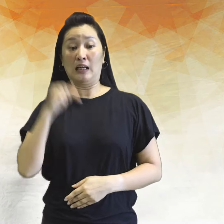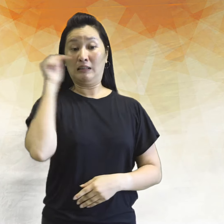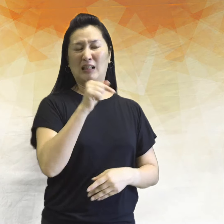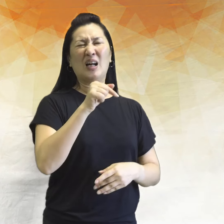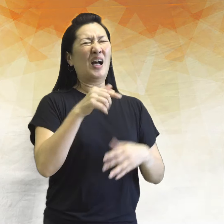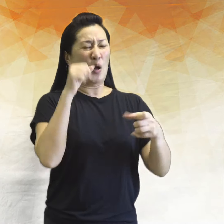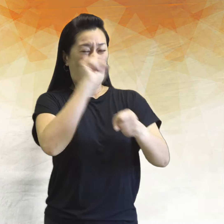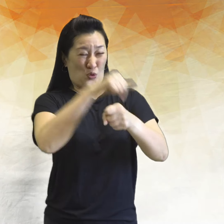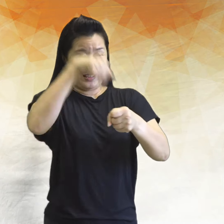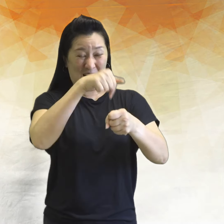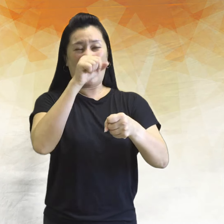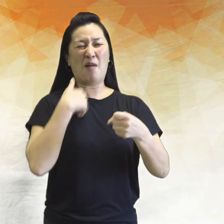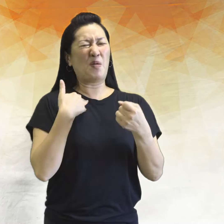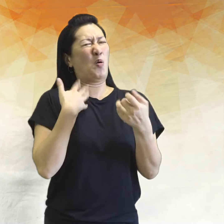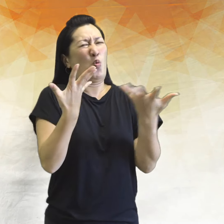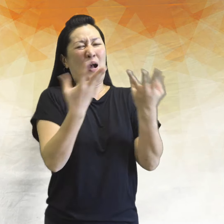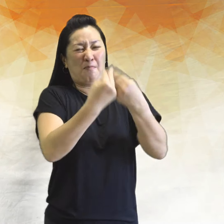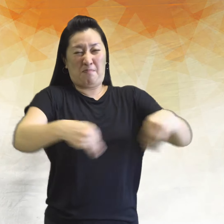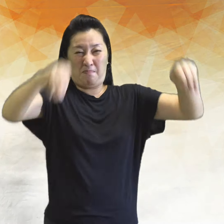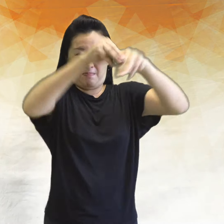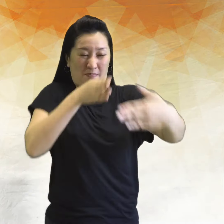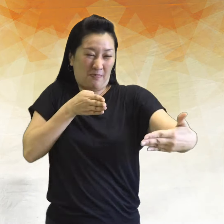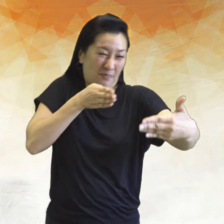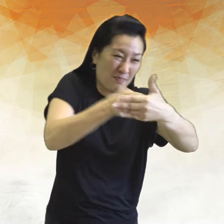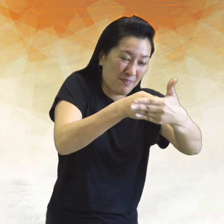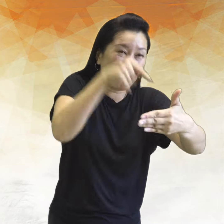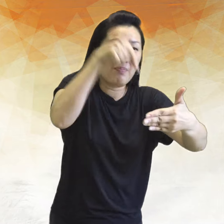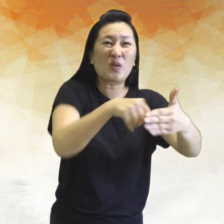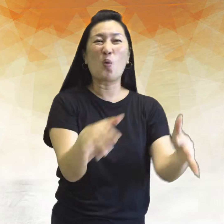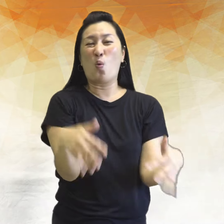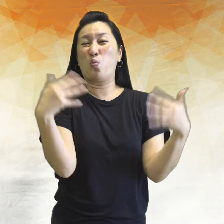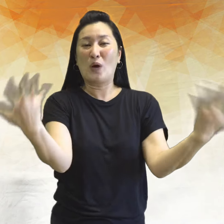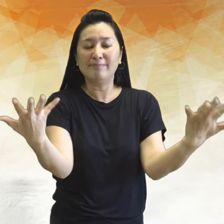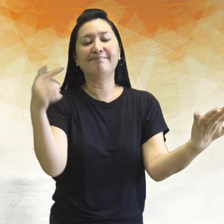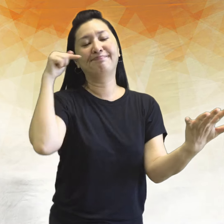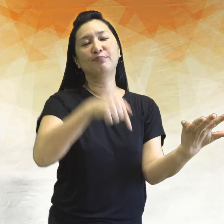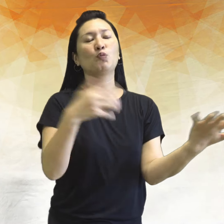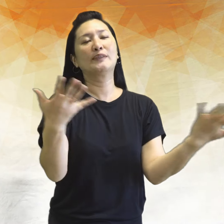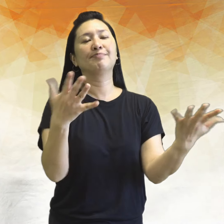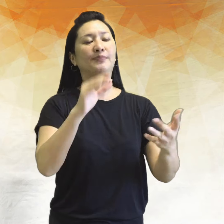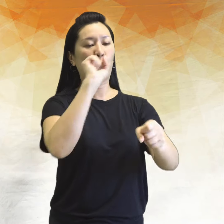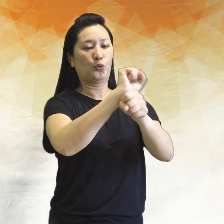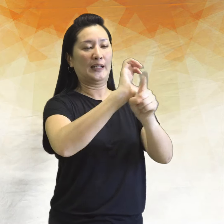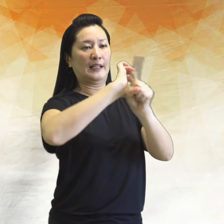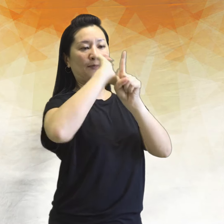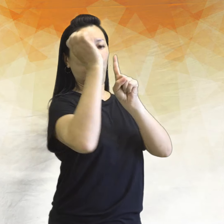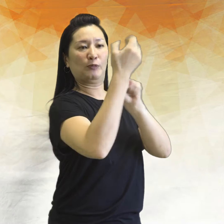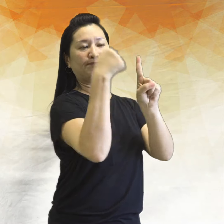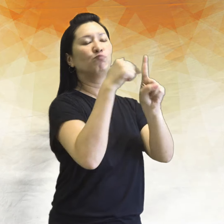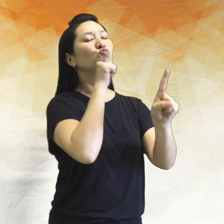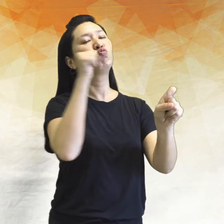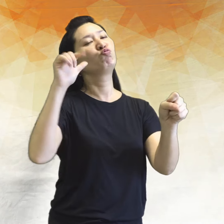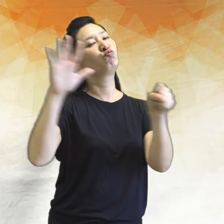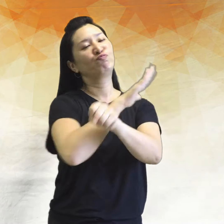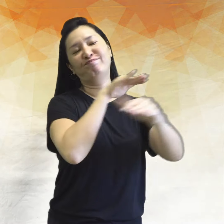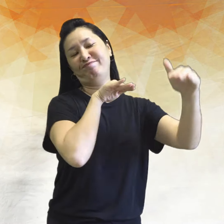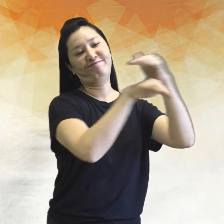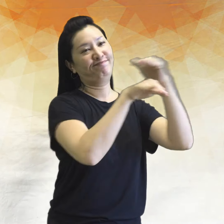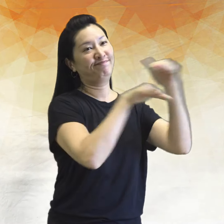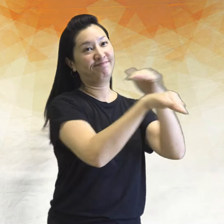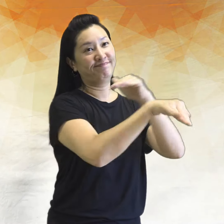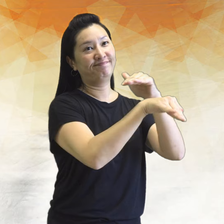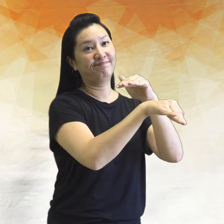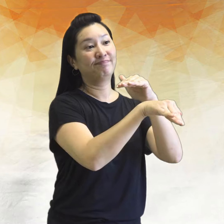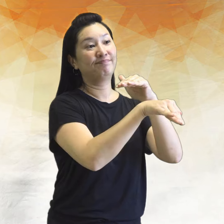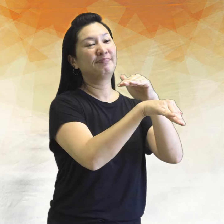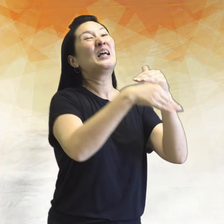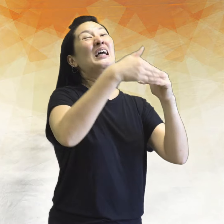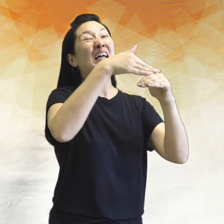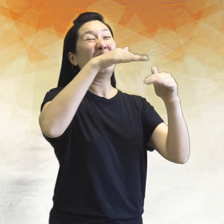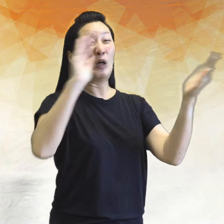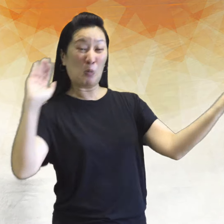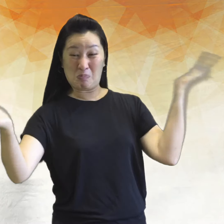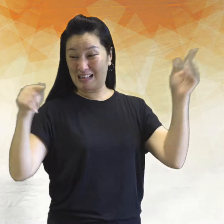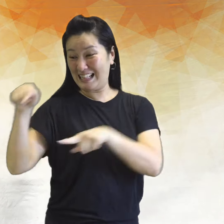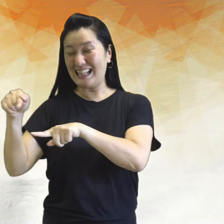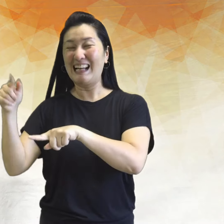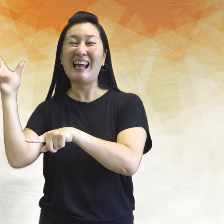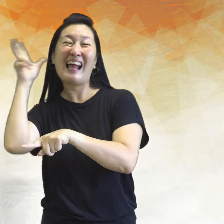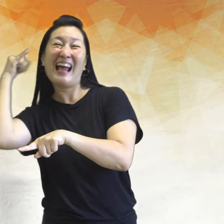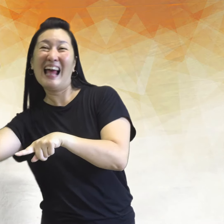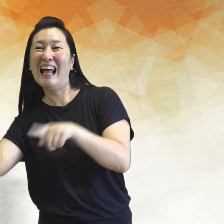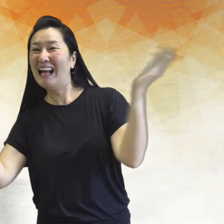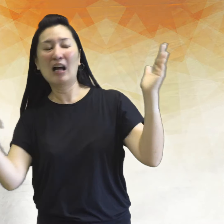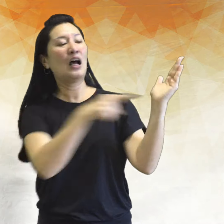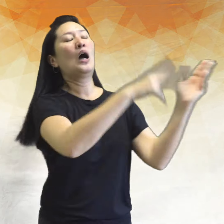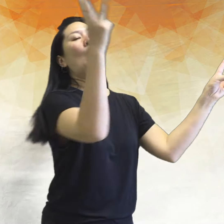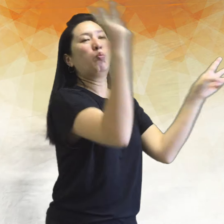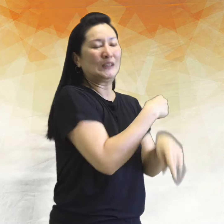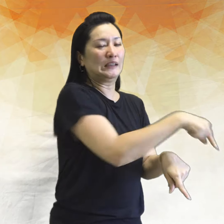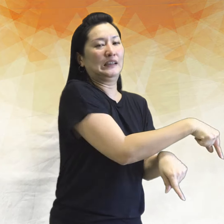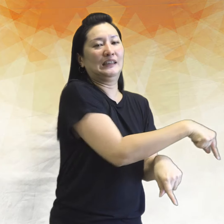The main barriers to employment arise from inaccessible work environments rather than an inability to hear.